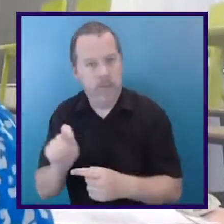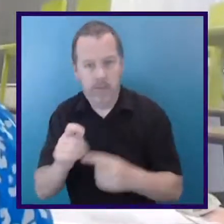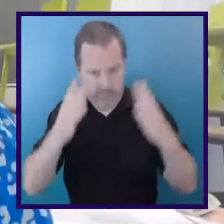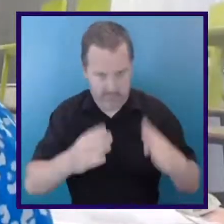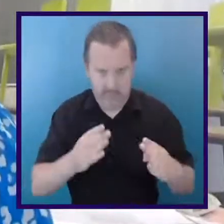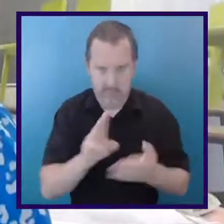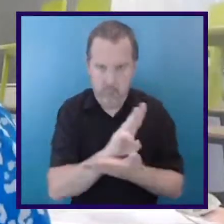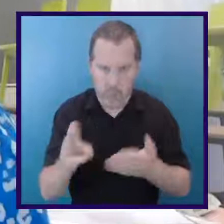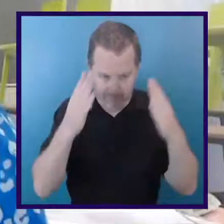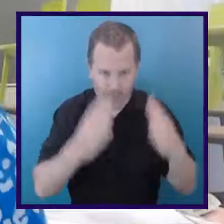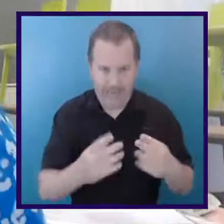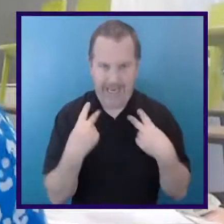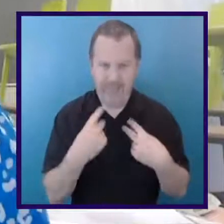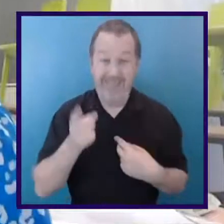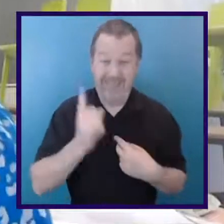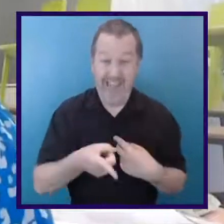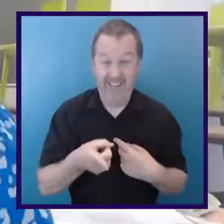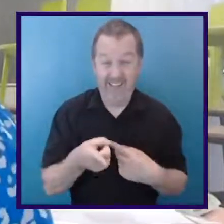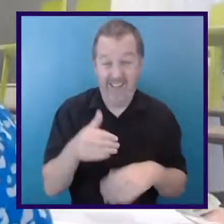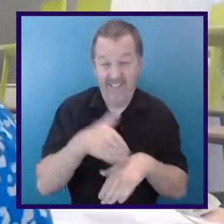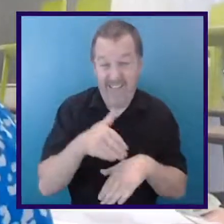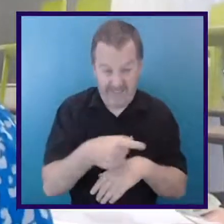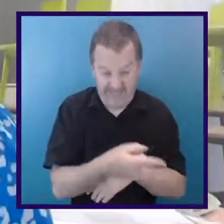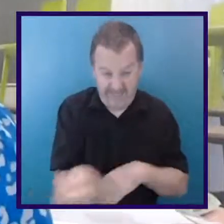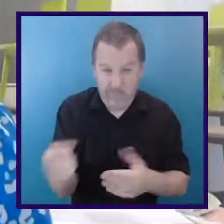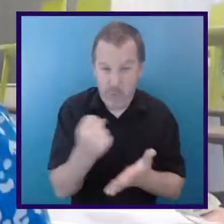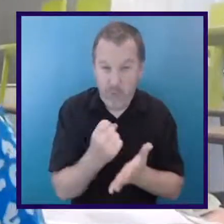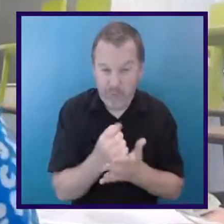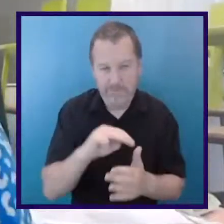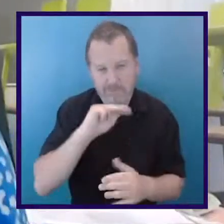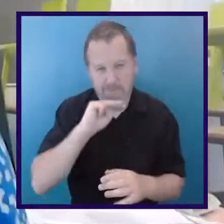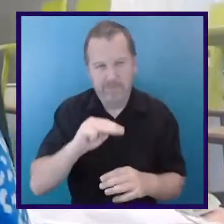I think all those wee things all impact on the experiences that the students have and